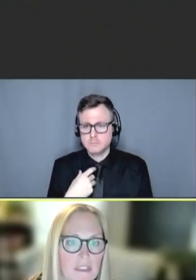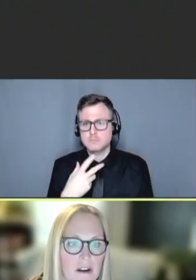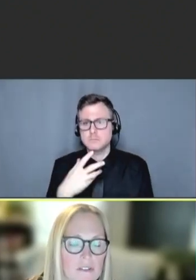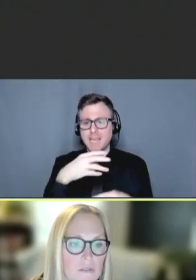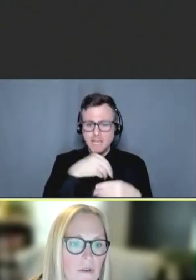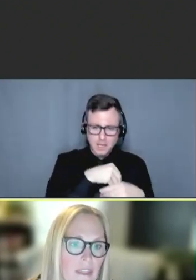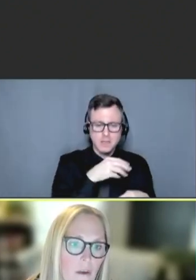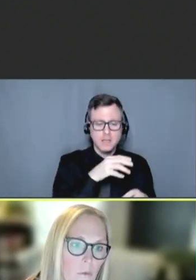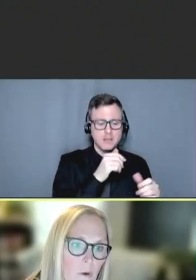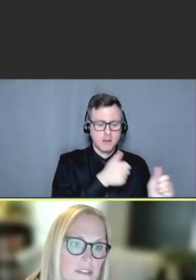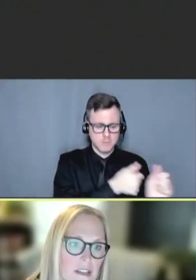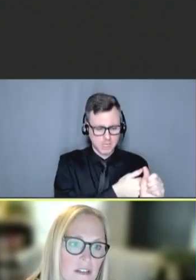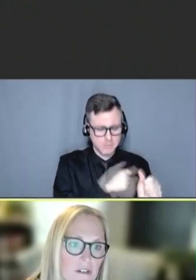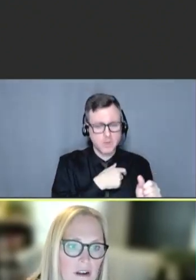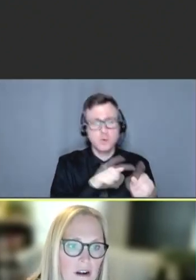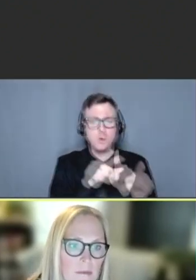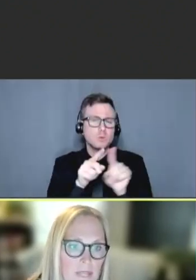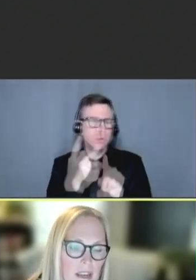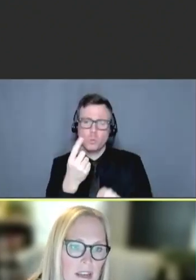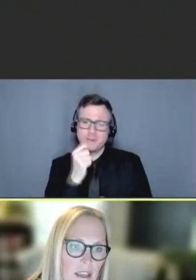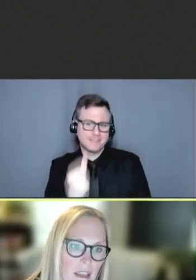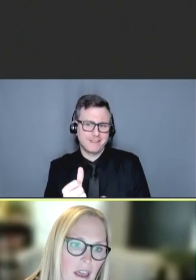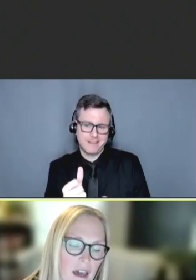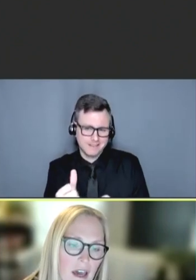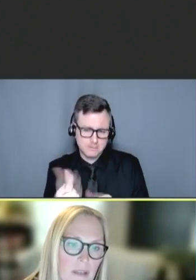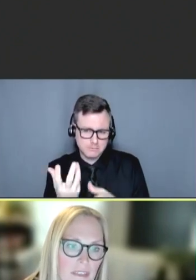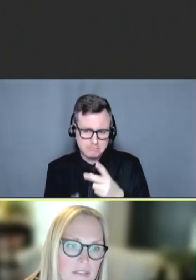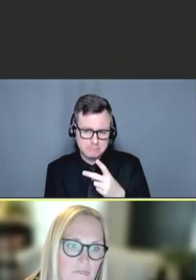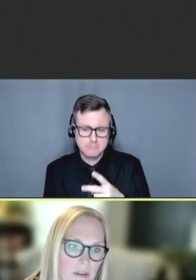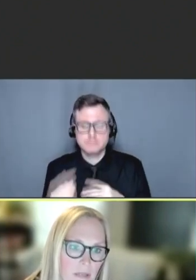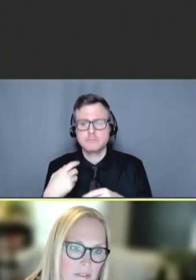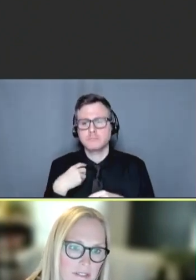but then also one that wasn't included in our update, but I think is very relevant to